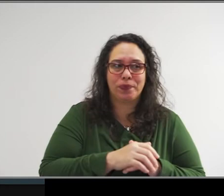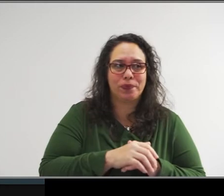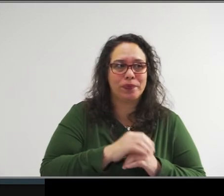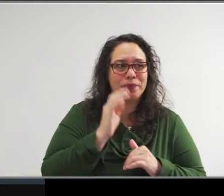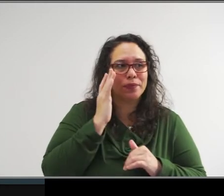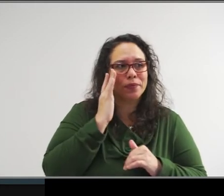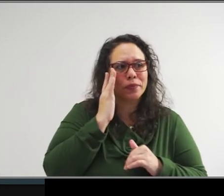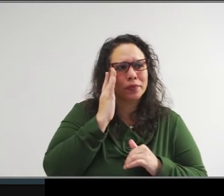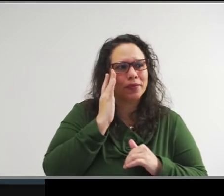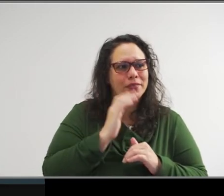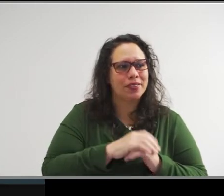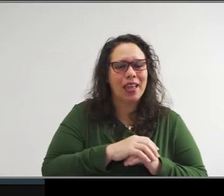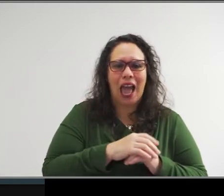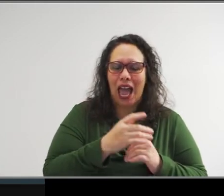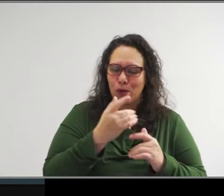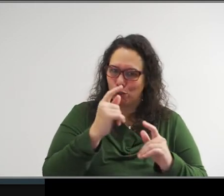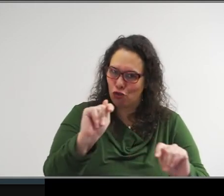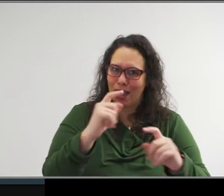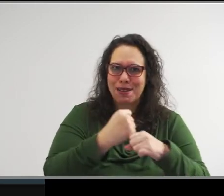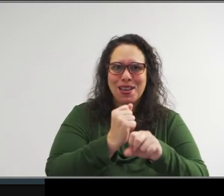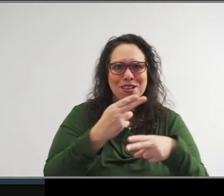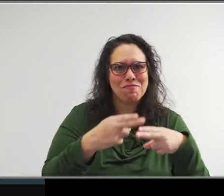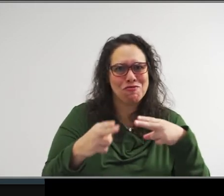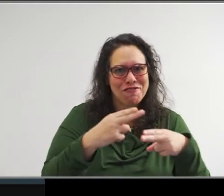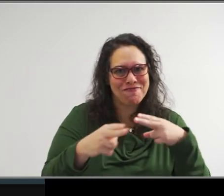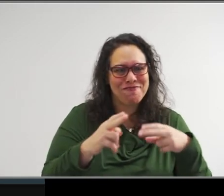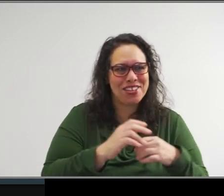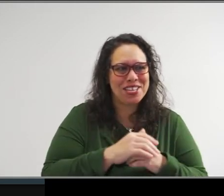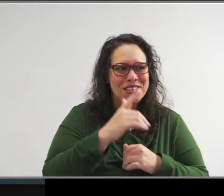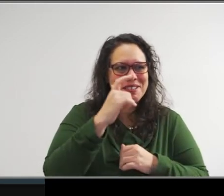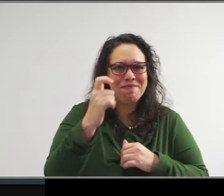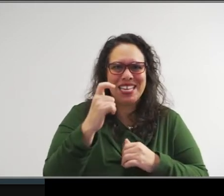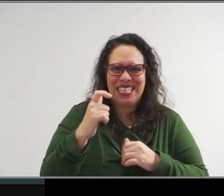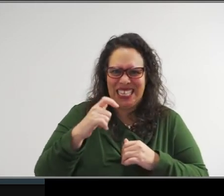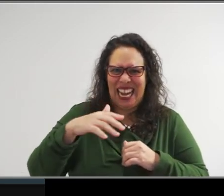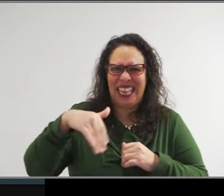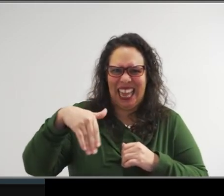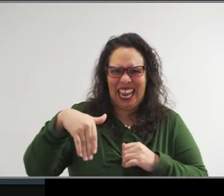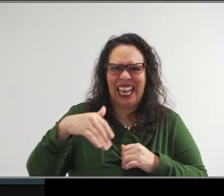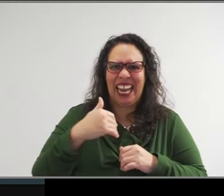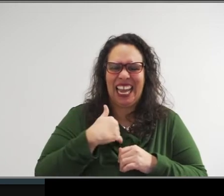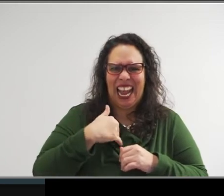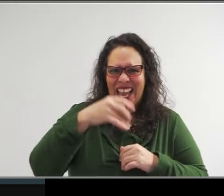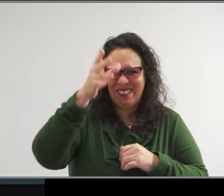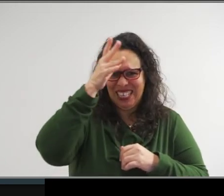I too, we'll try and make it brief as it is getting a little late and I have daddy duties to get to